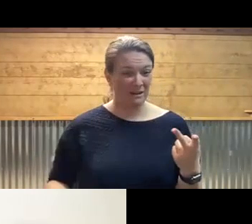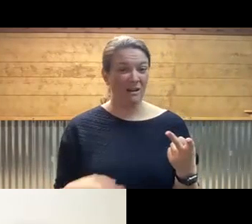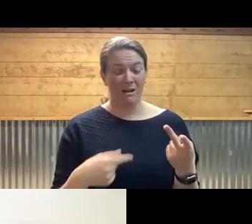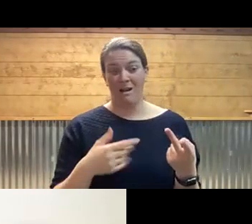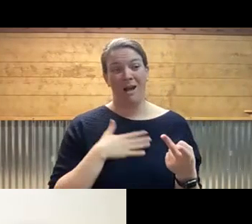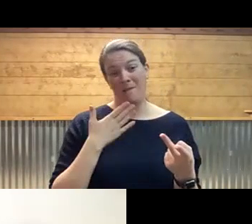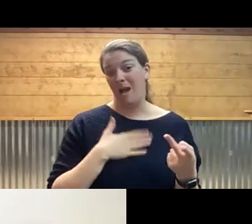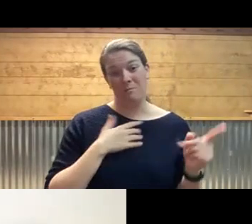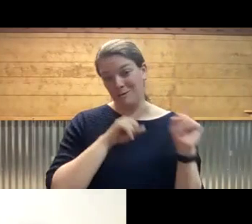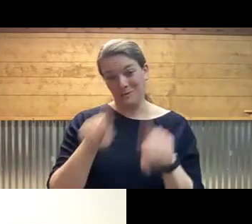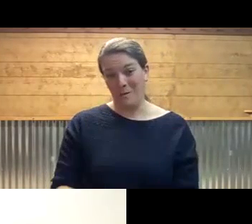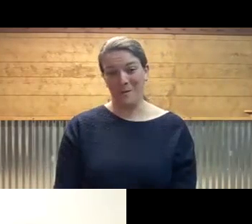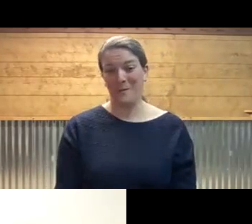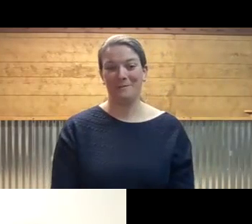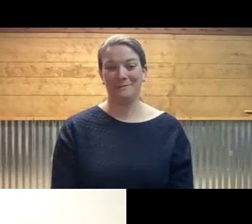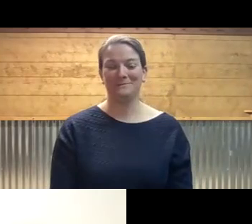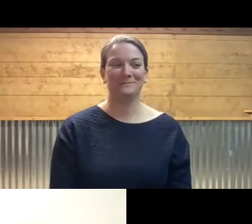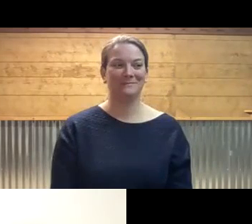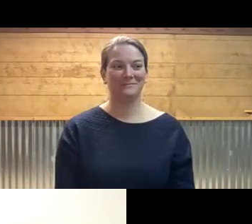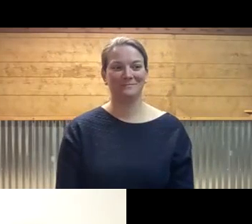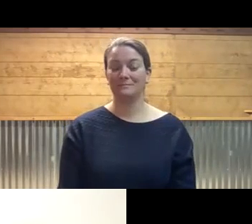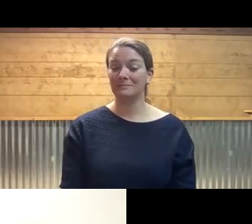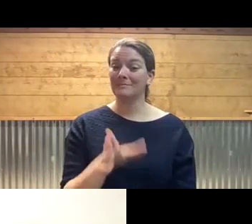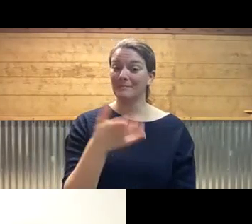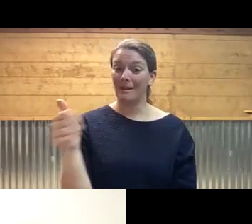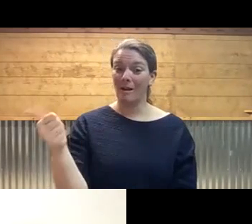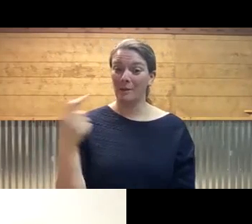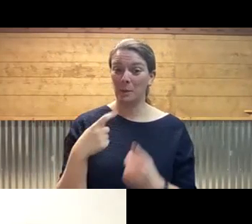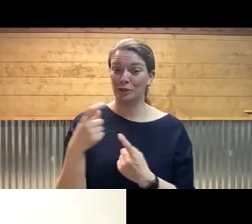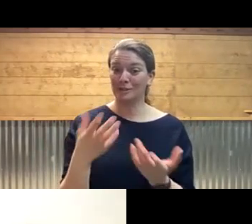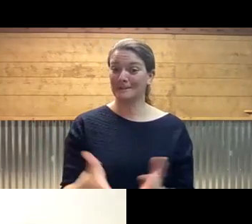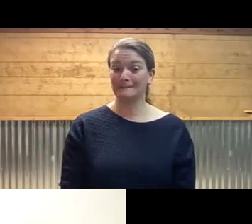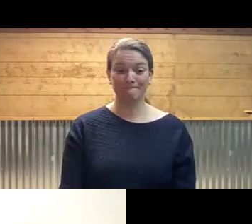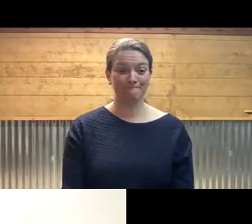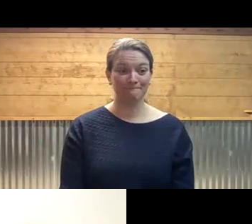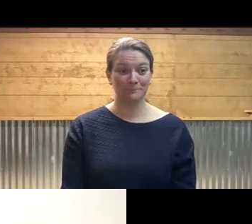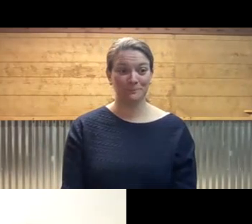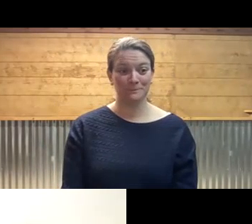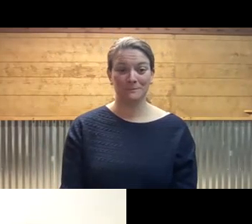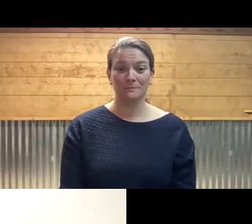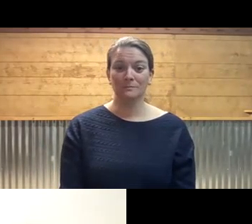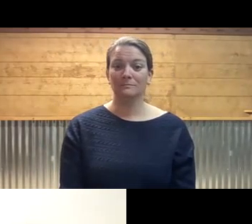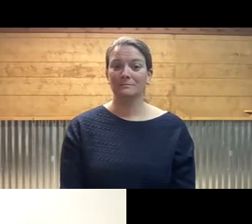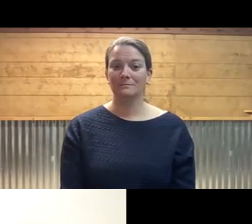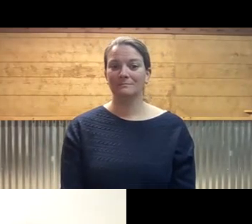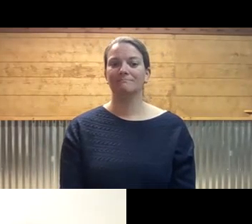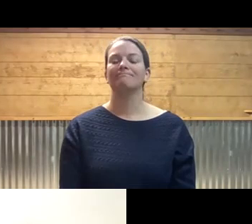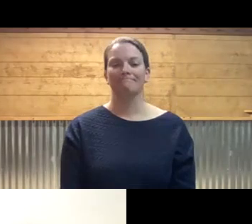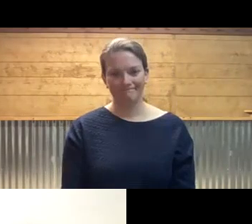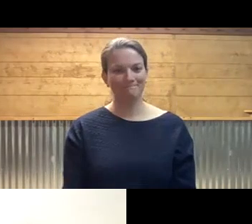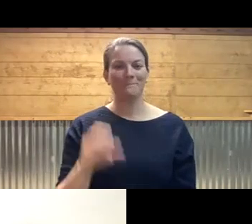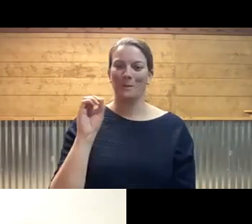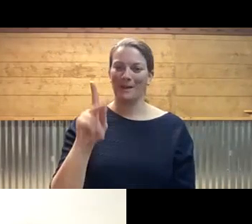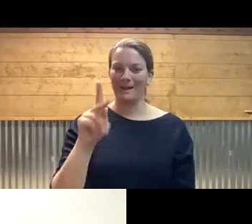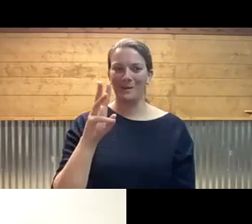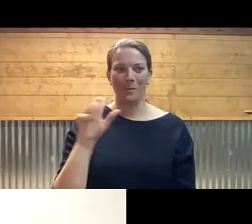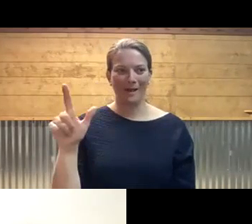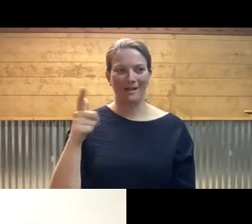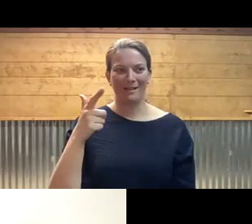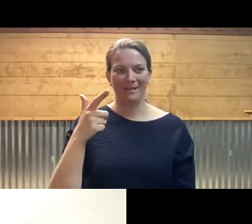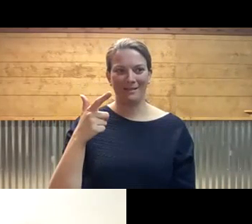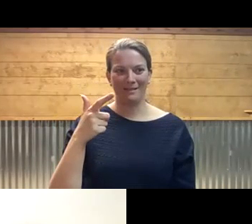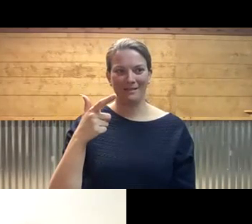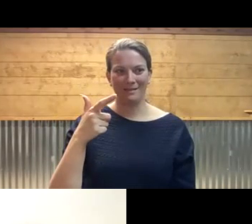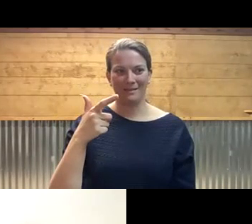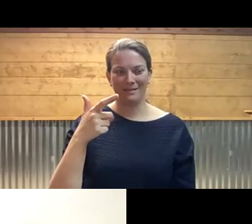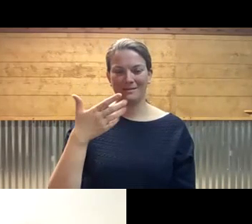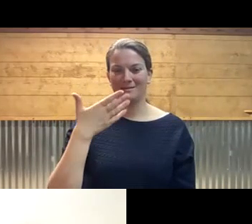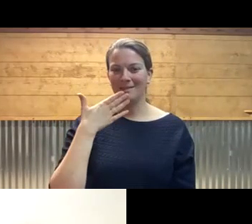Nobody else has any other questions. All right. Well, thank you so much to Maria and Shiva for joining us especially, she said.